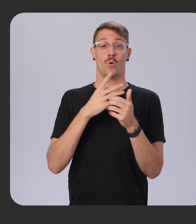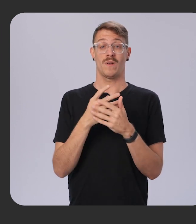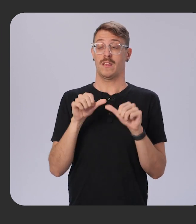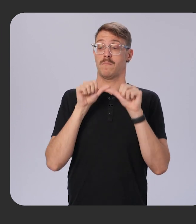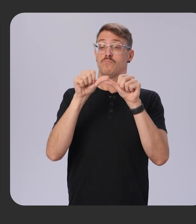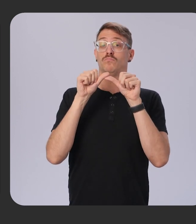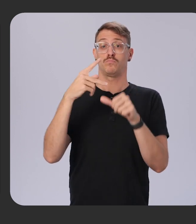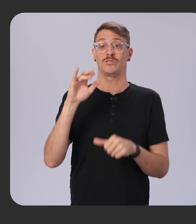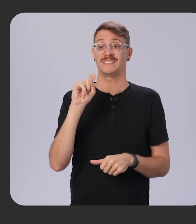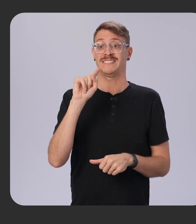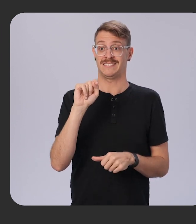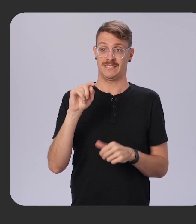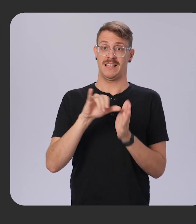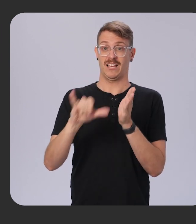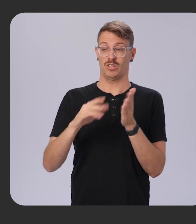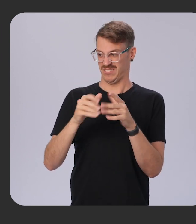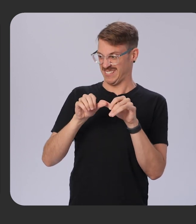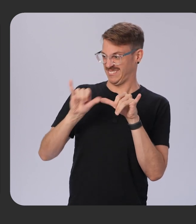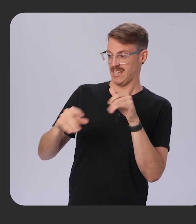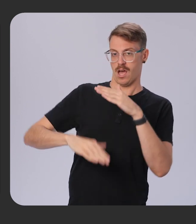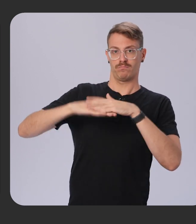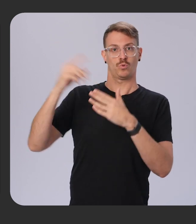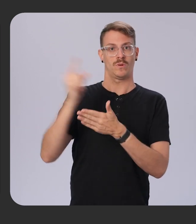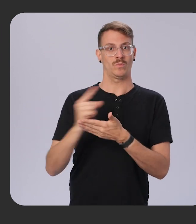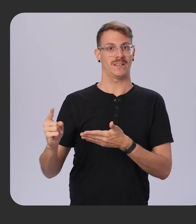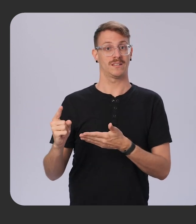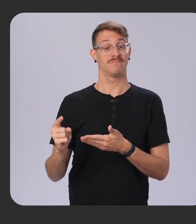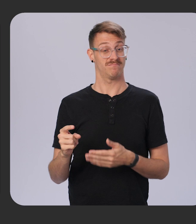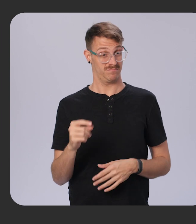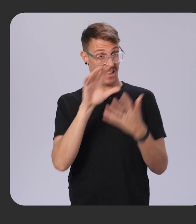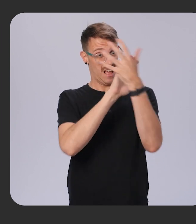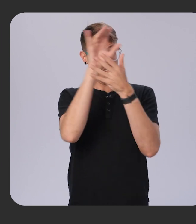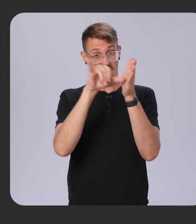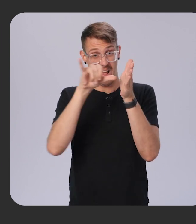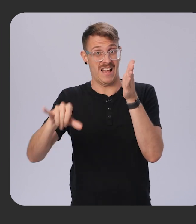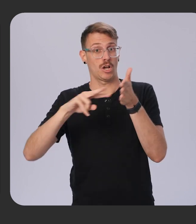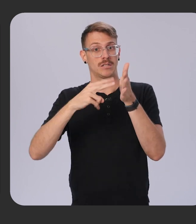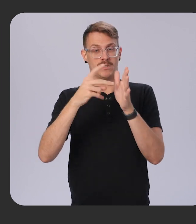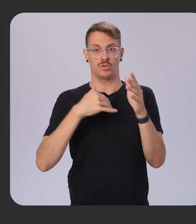persist for up to one year. Cloud Anchors allow you to build a rich, persistent set of AR